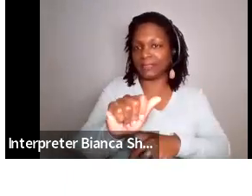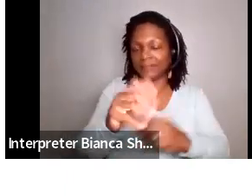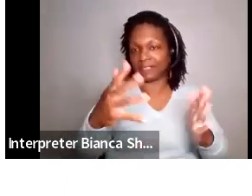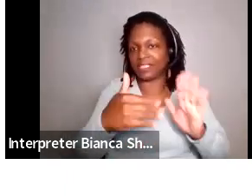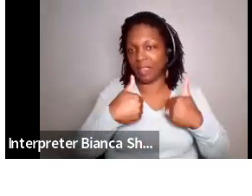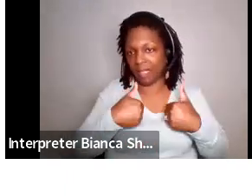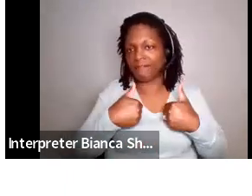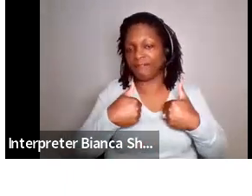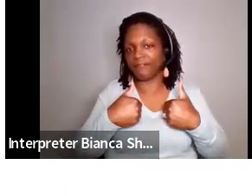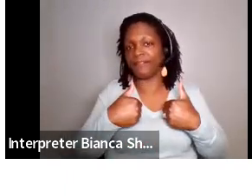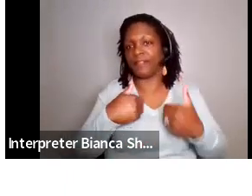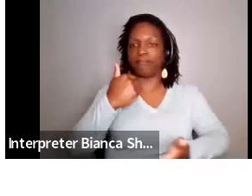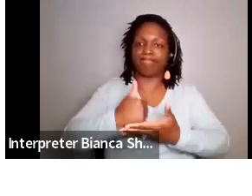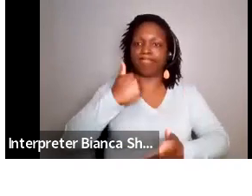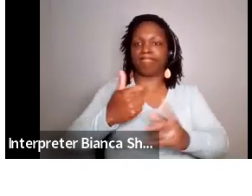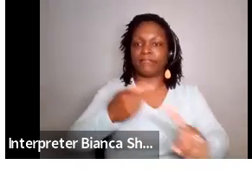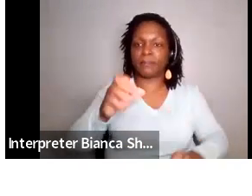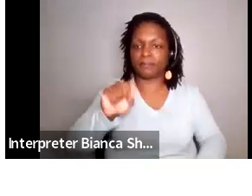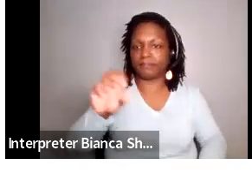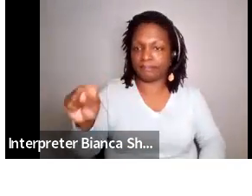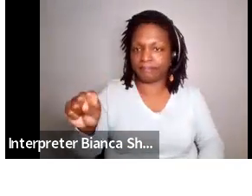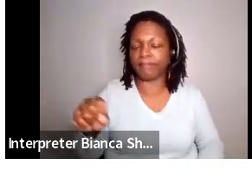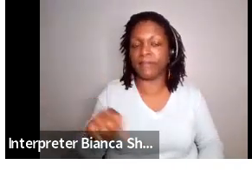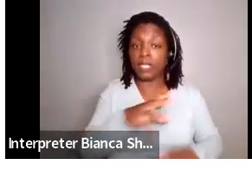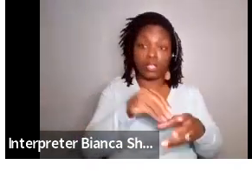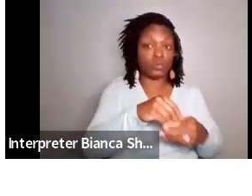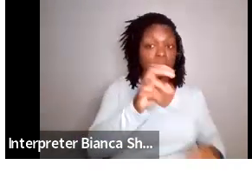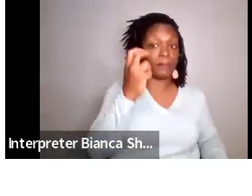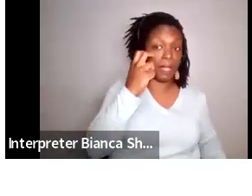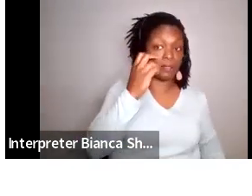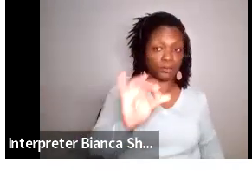It includes blindness. those who could. Again, Ssi.